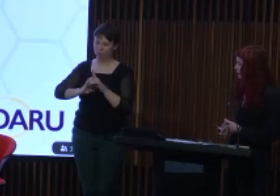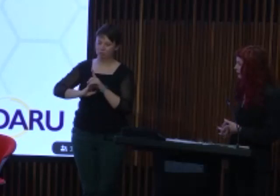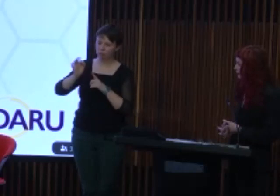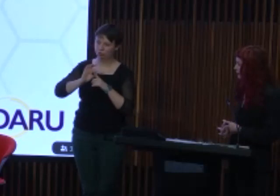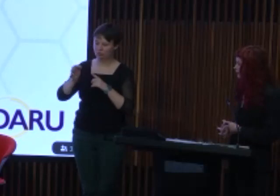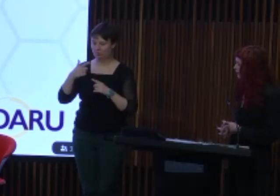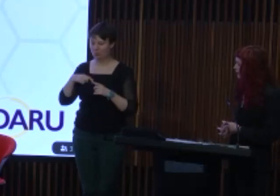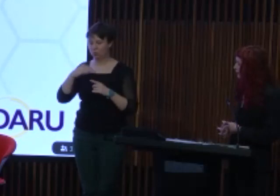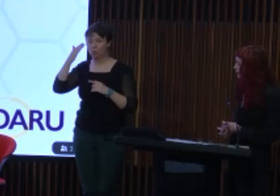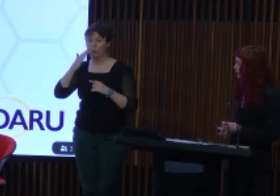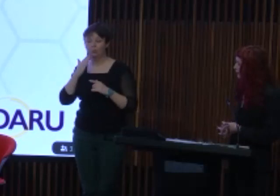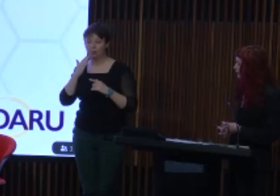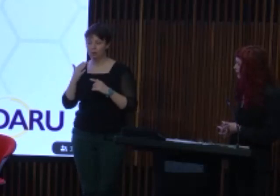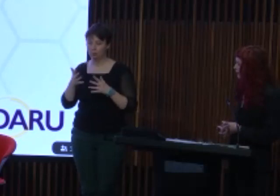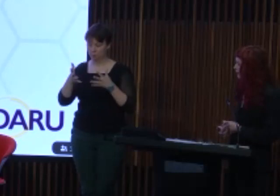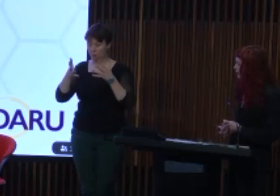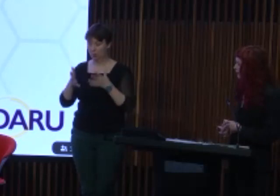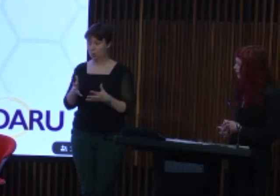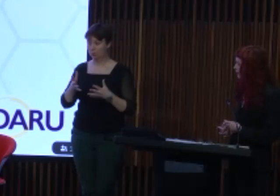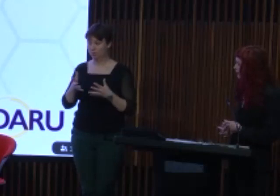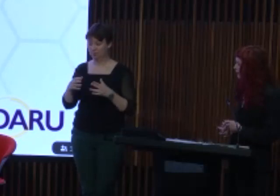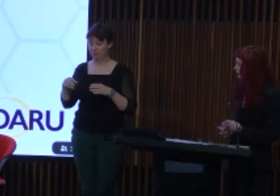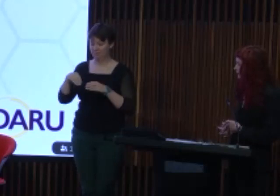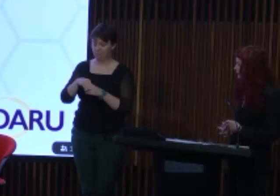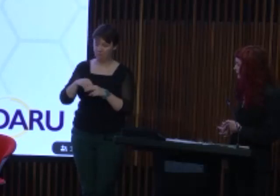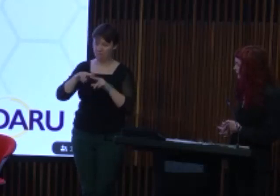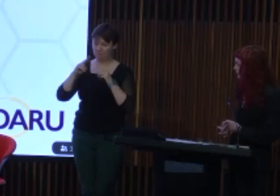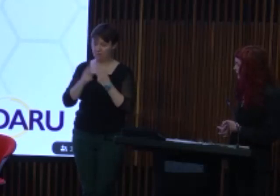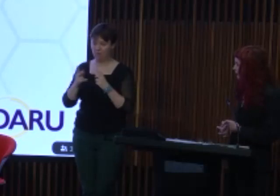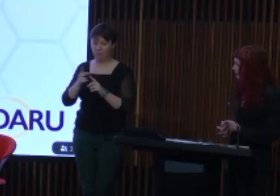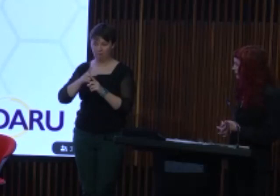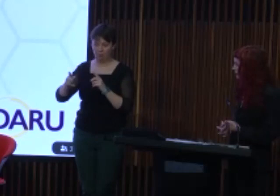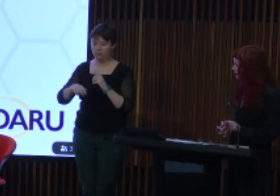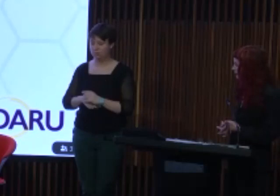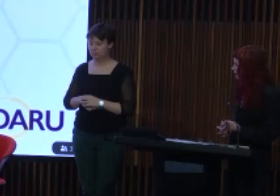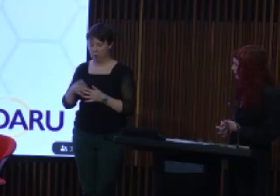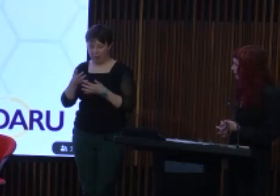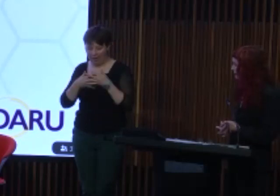are often family violence survivors. So what do we do about that? How were they able to